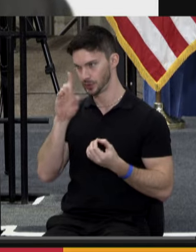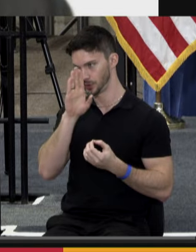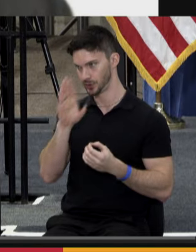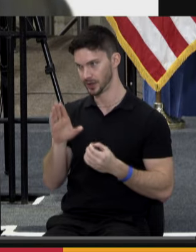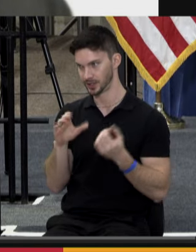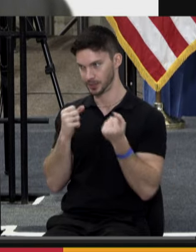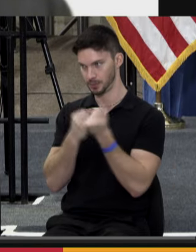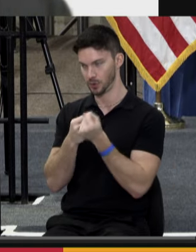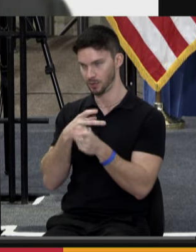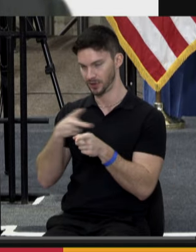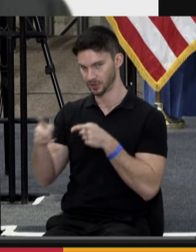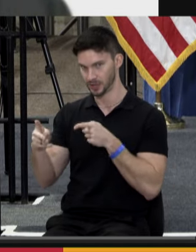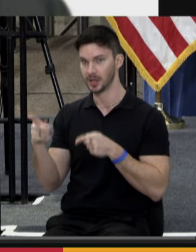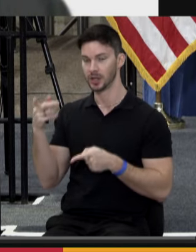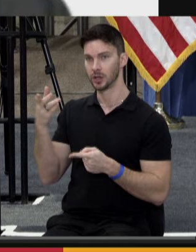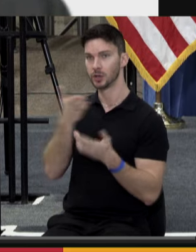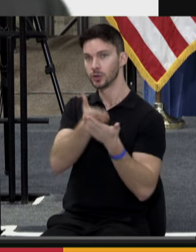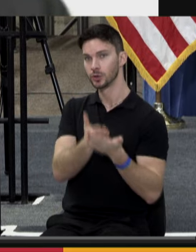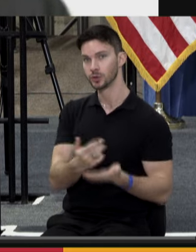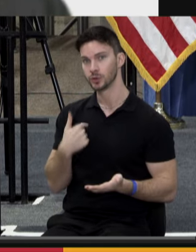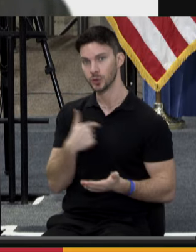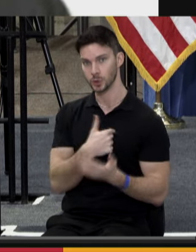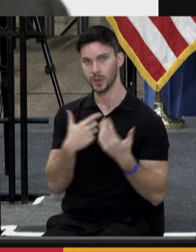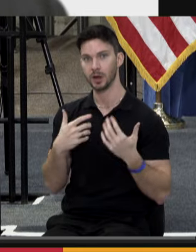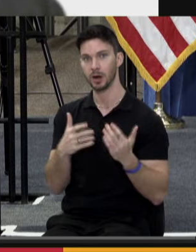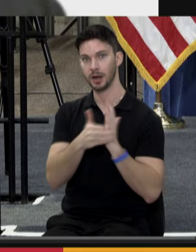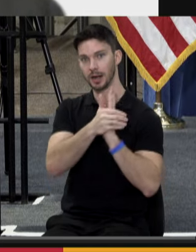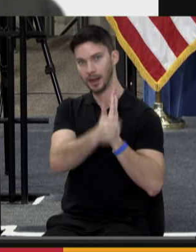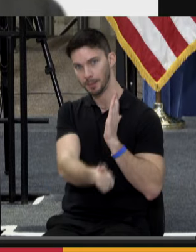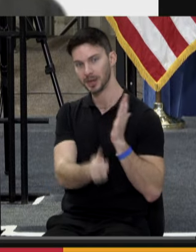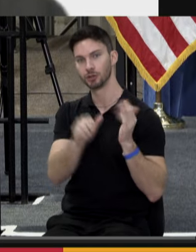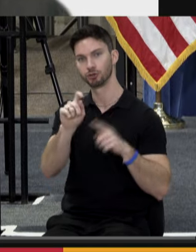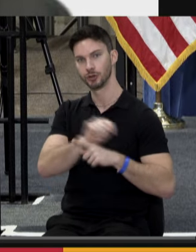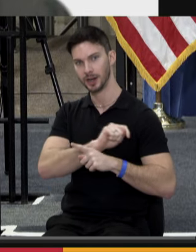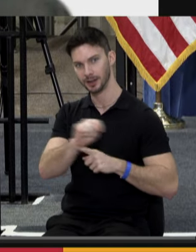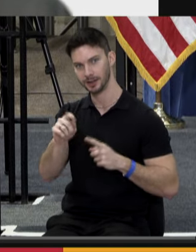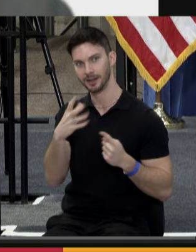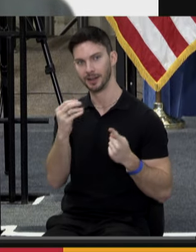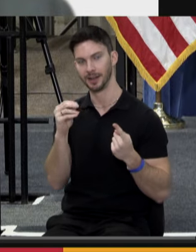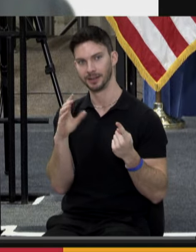trained, and qualified professionals, not just workers, filling the shift.